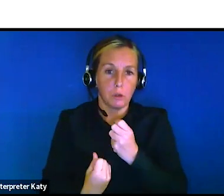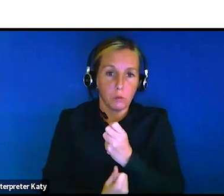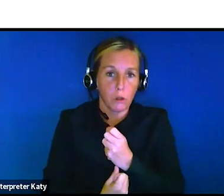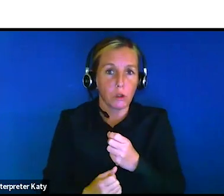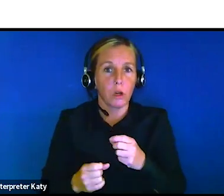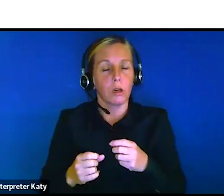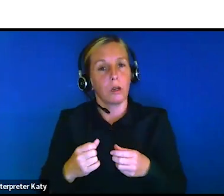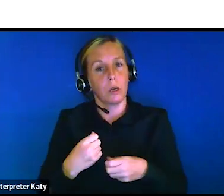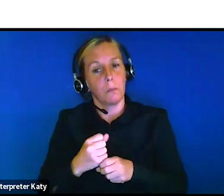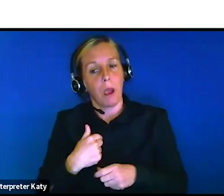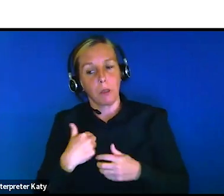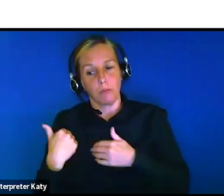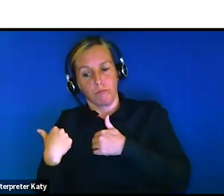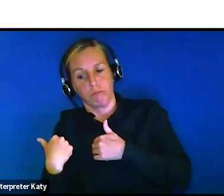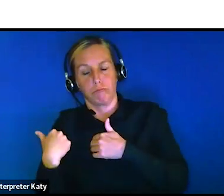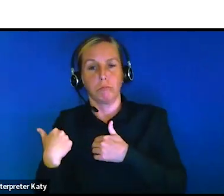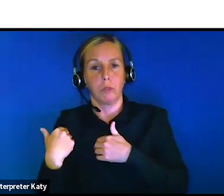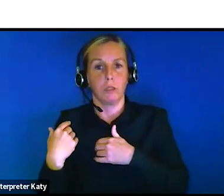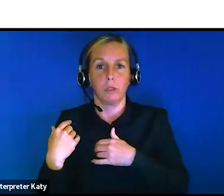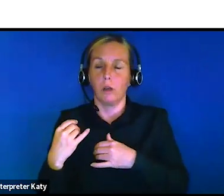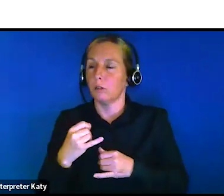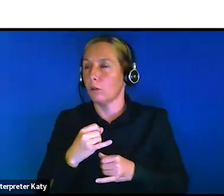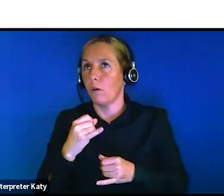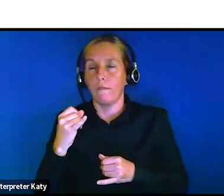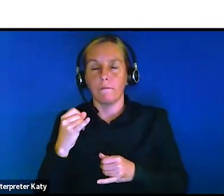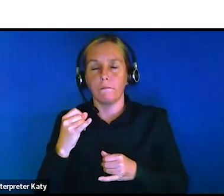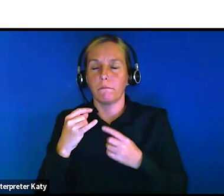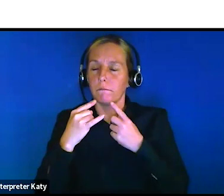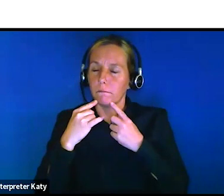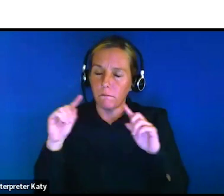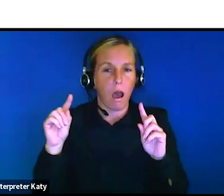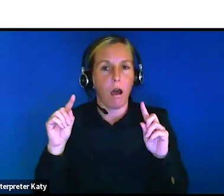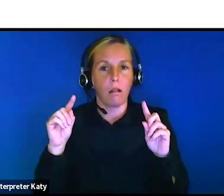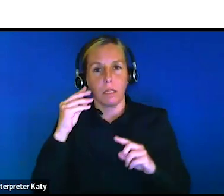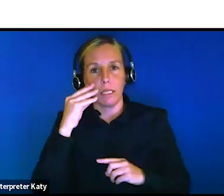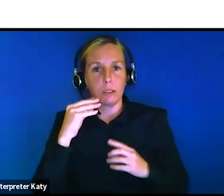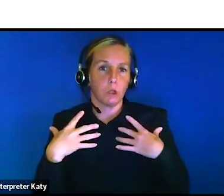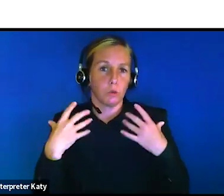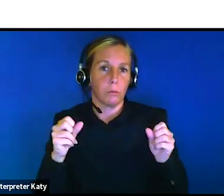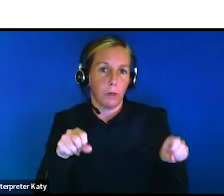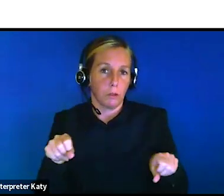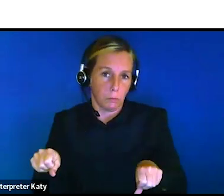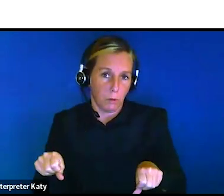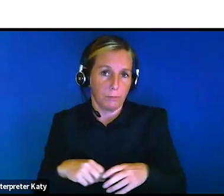that allowed me to finally experience recovery. Shortly after,